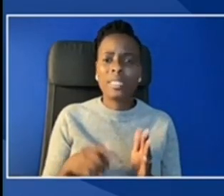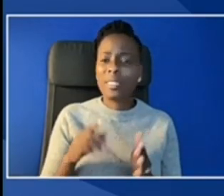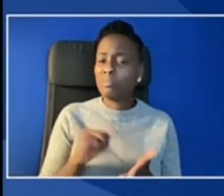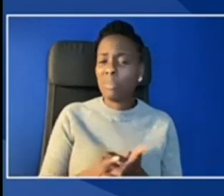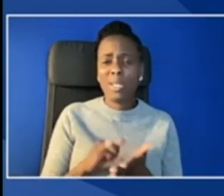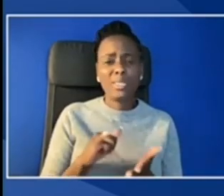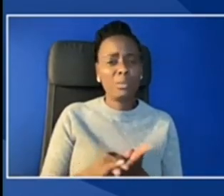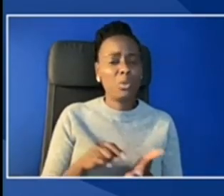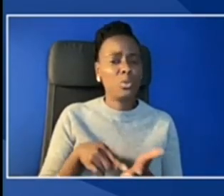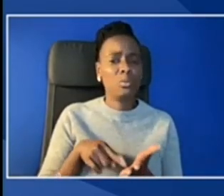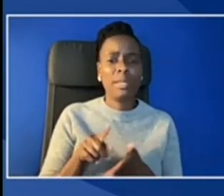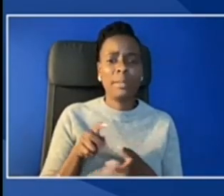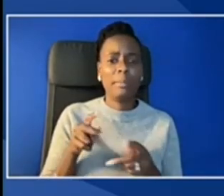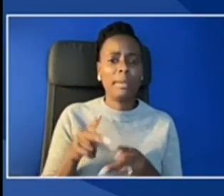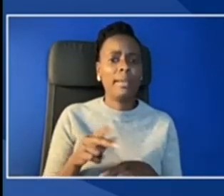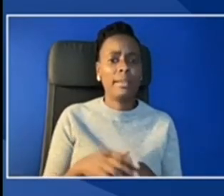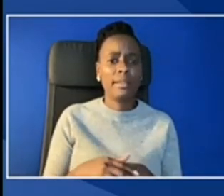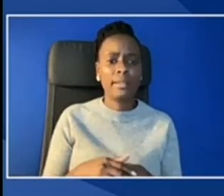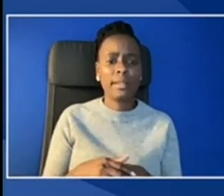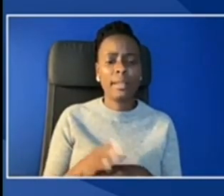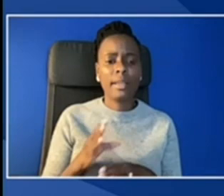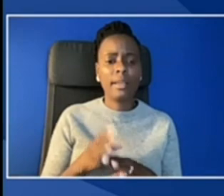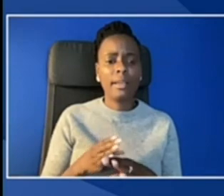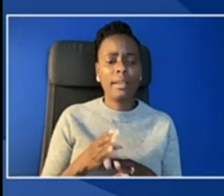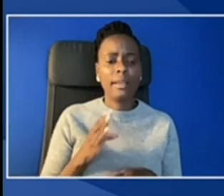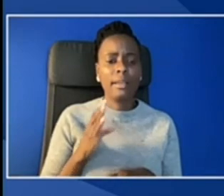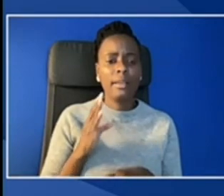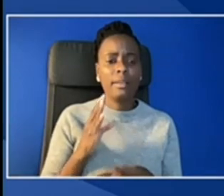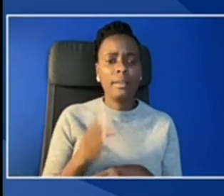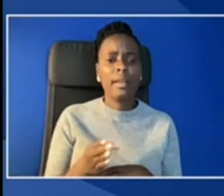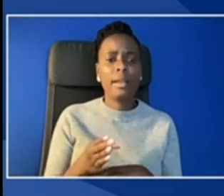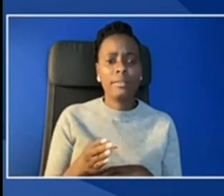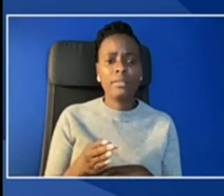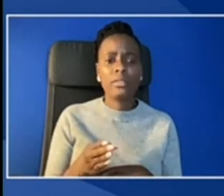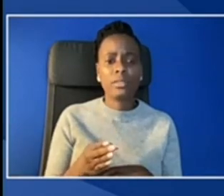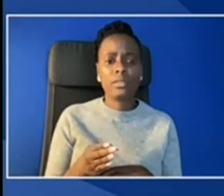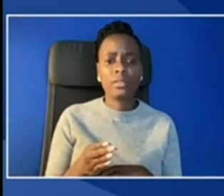back once the- once, you know, even after